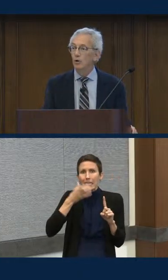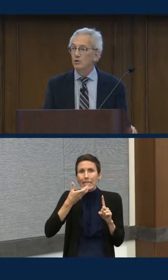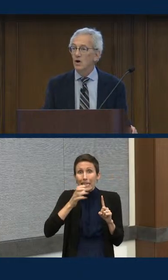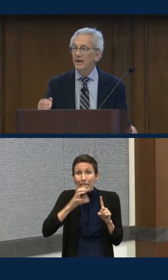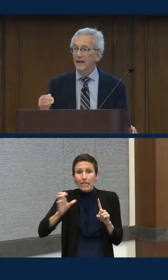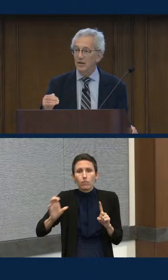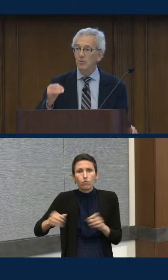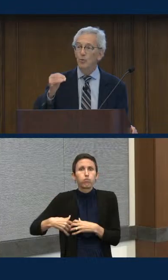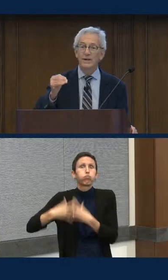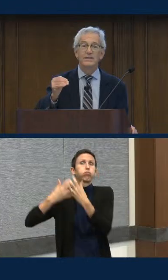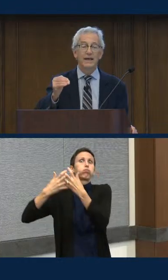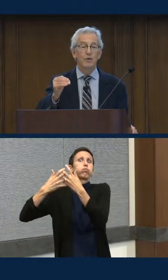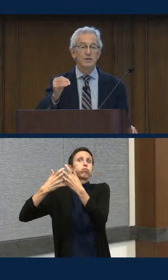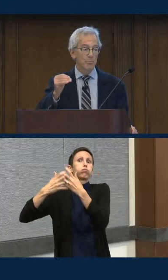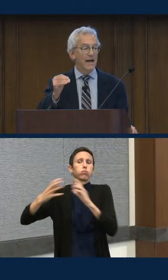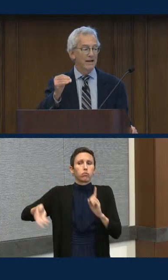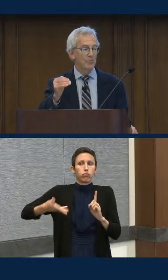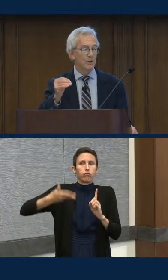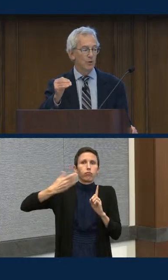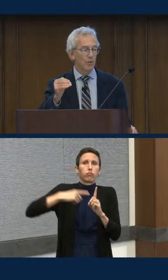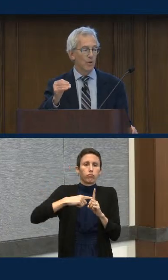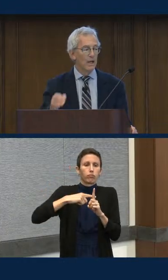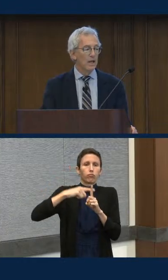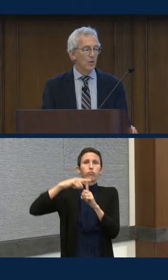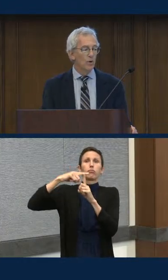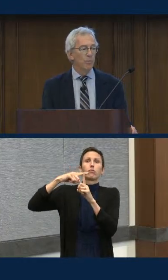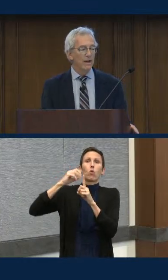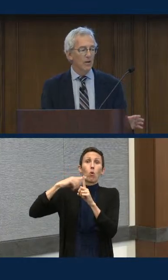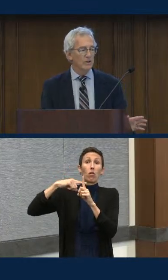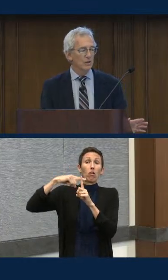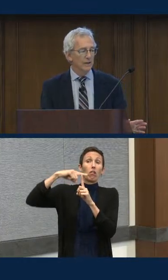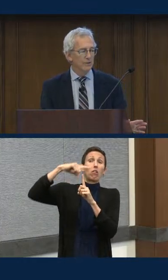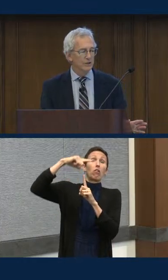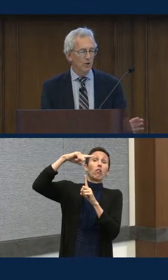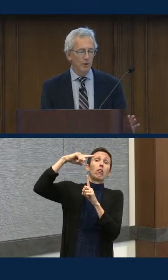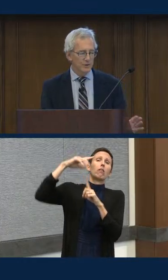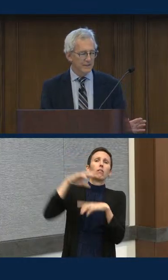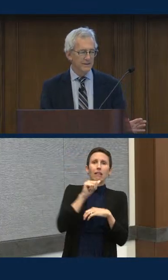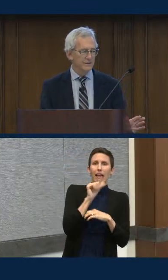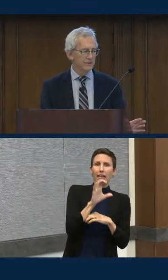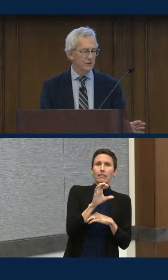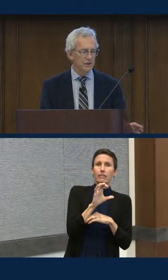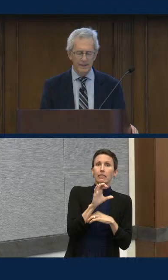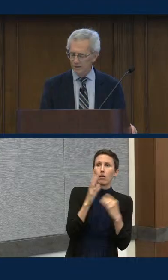brings the energy back up to normal. Well biological energy homeostasis is just like the